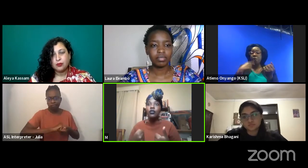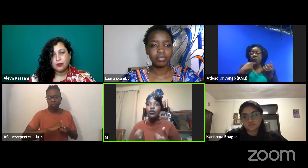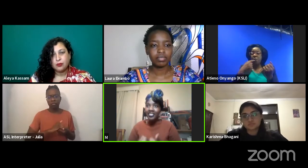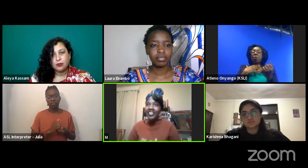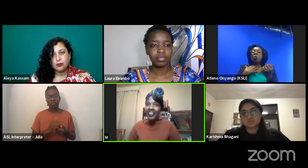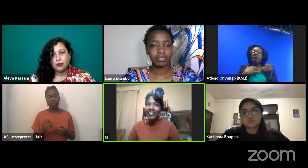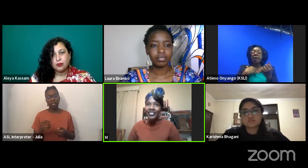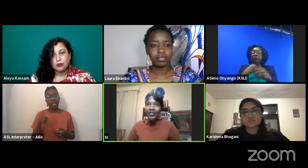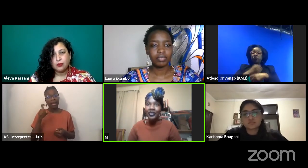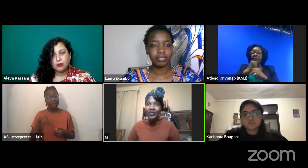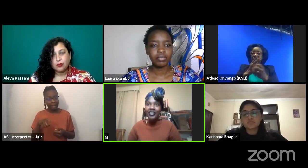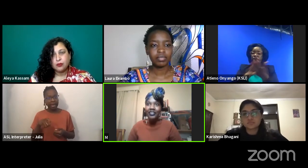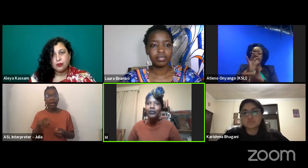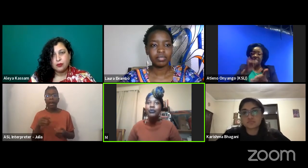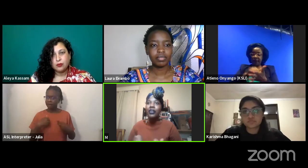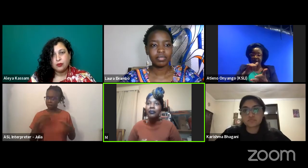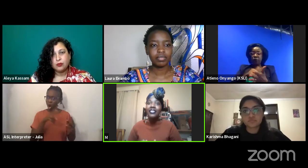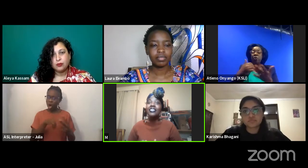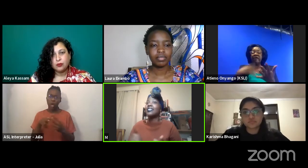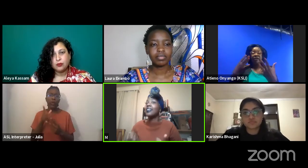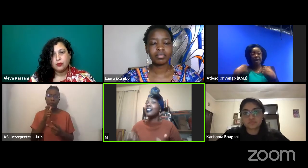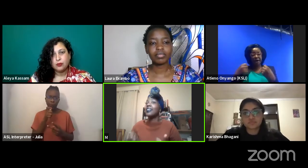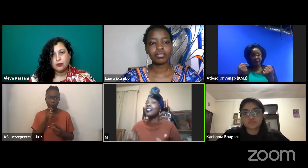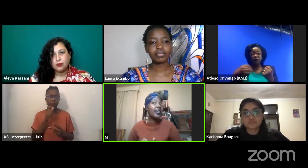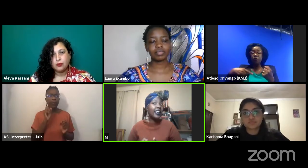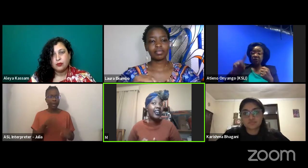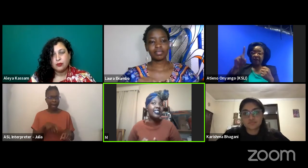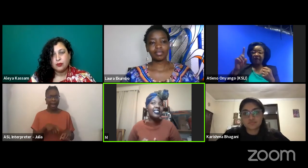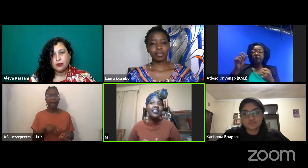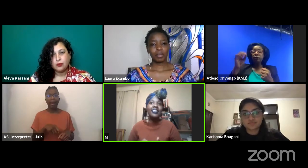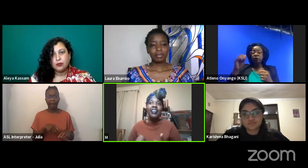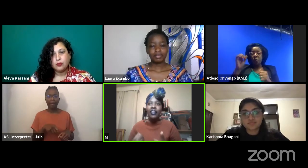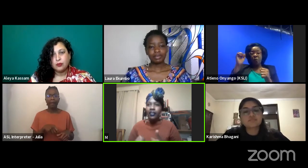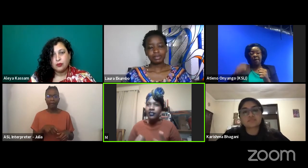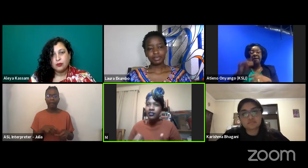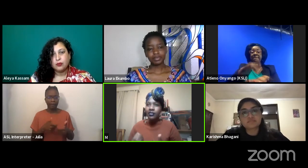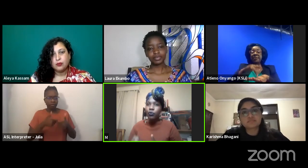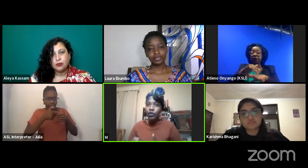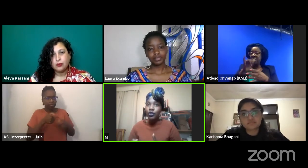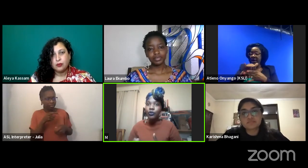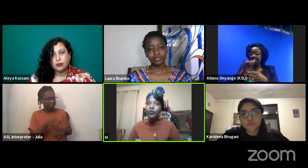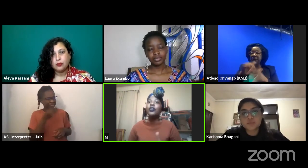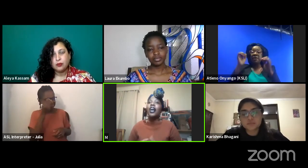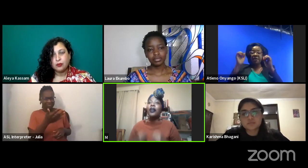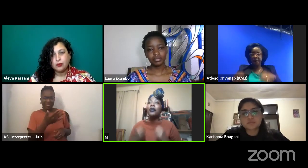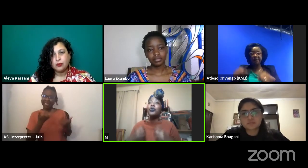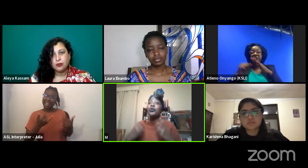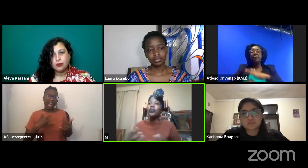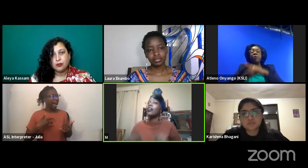you maintain the energy within yourself, who you can message and see it guys today I can't and they can support you and who you know that,